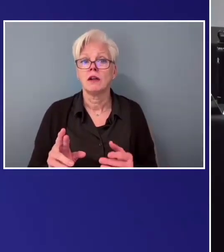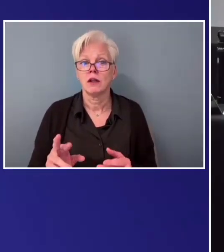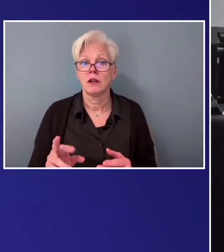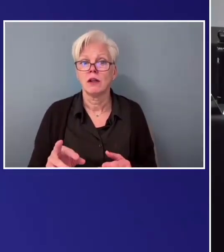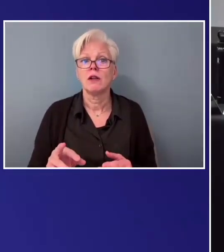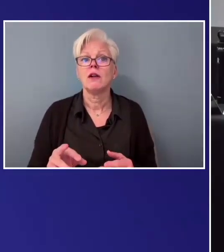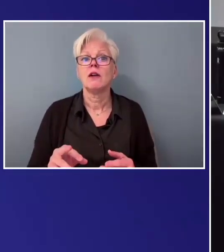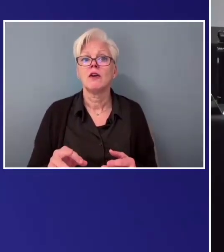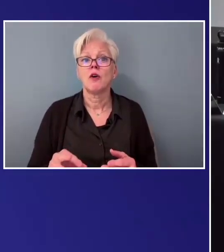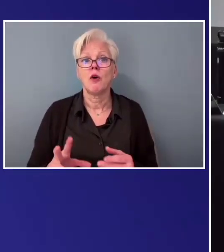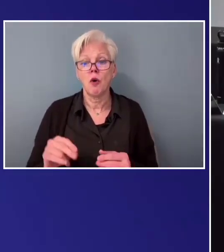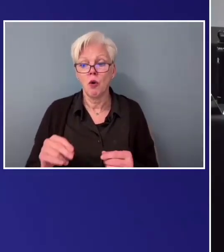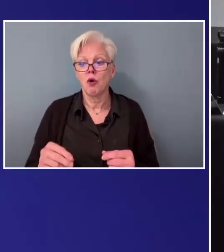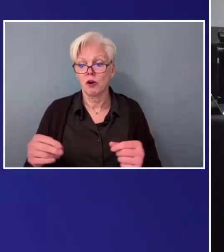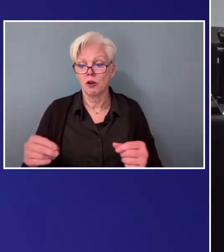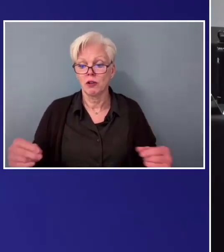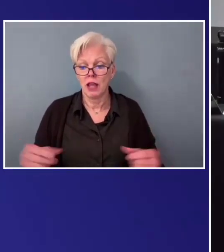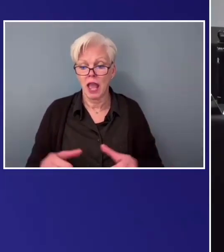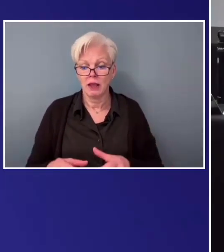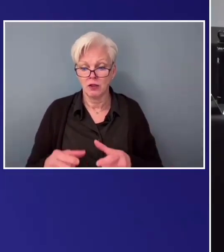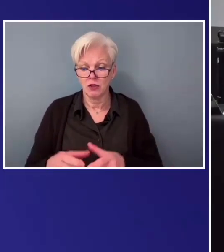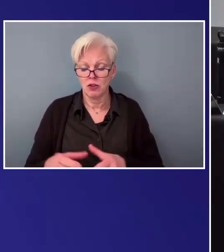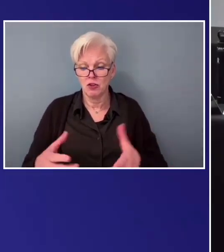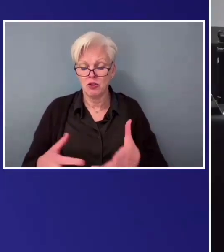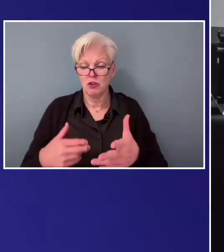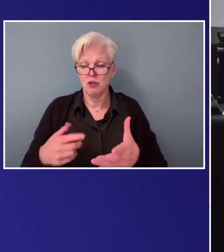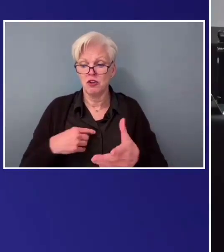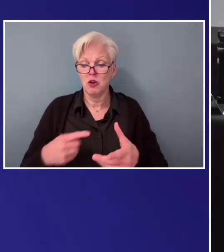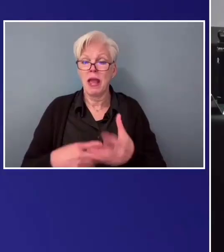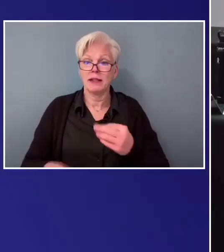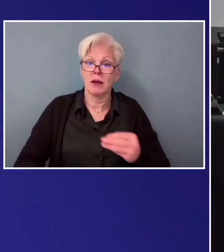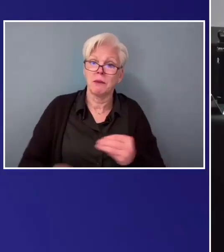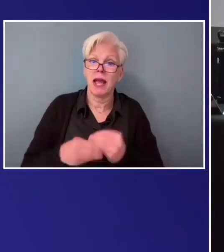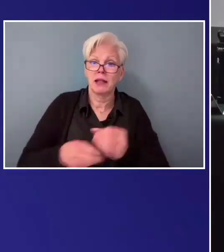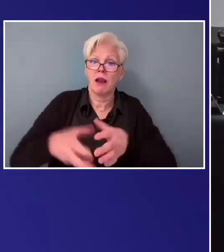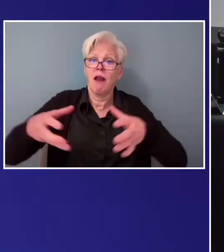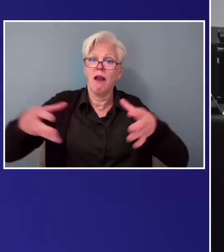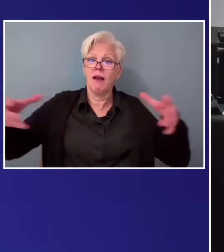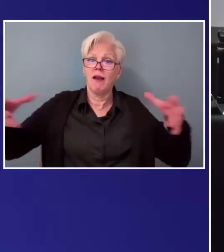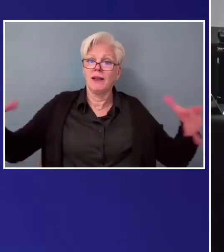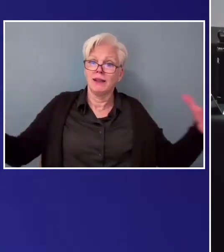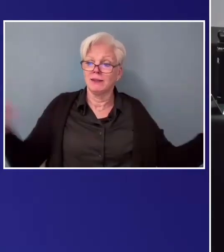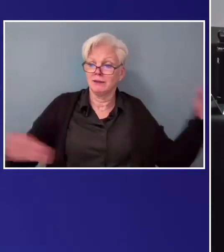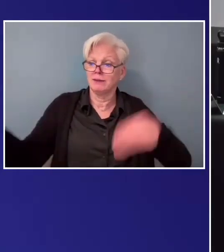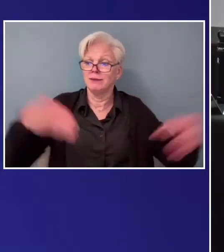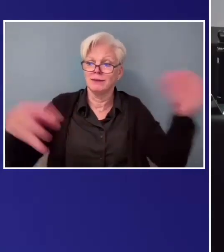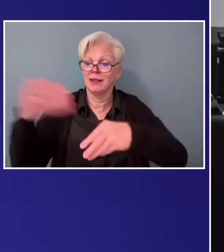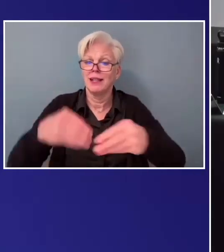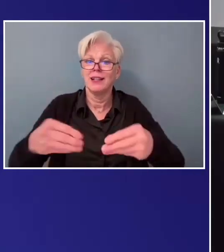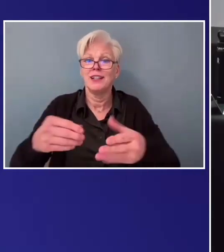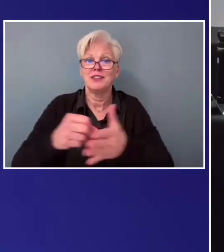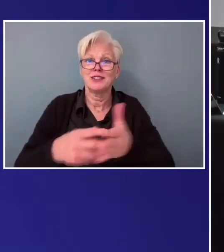level, where you're comparing programs that have absolutely nothing to do with one another. So we landed on this based on our